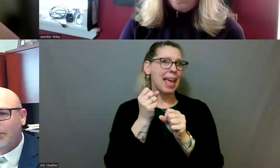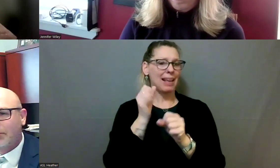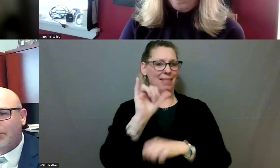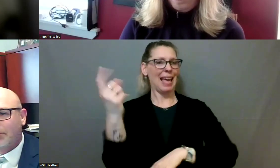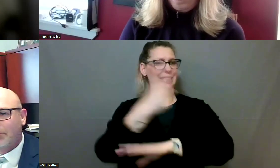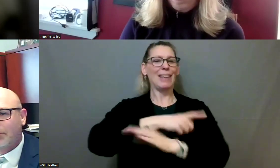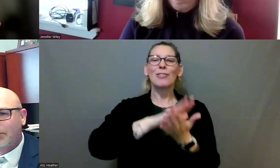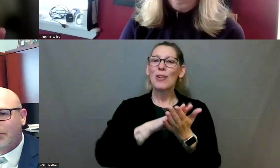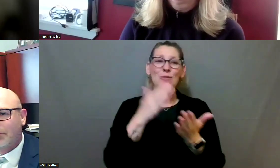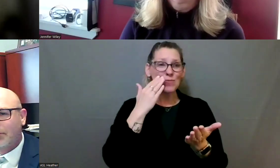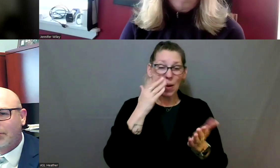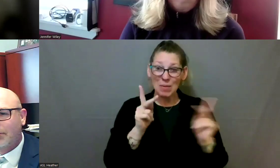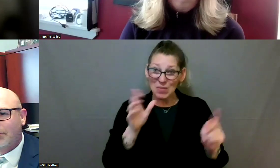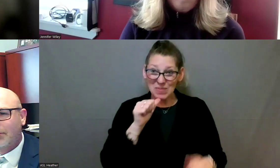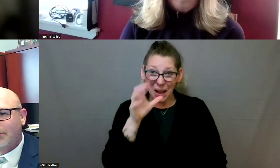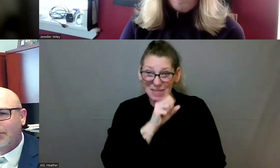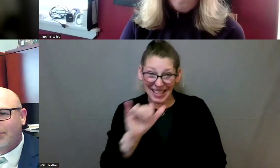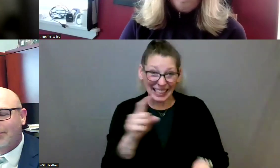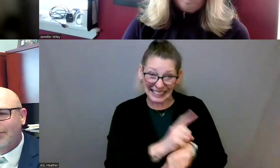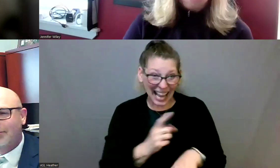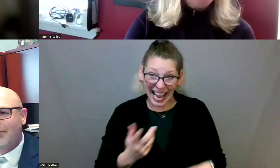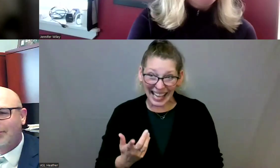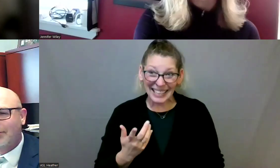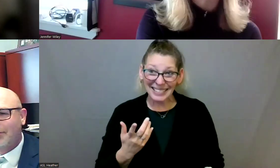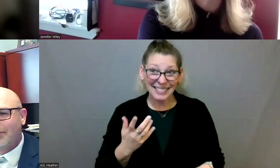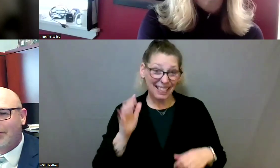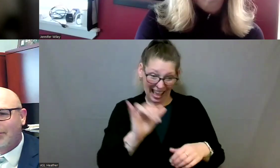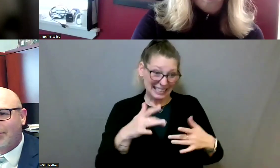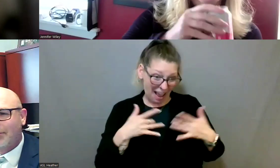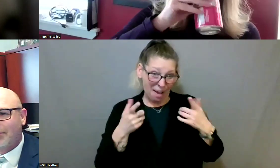you know people aren't going to miss that day at school it's an event right and so